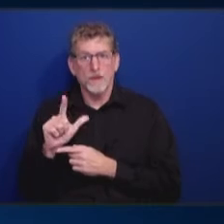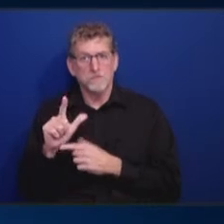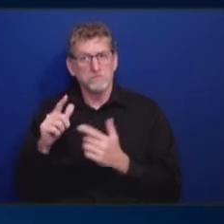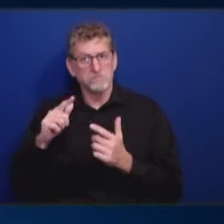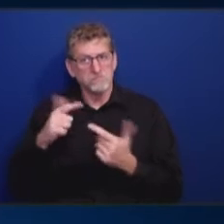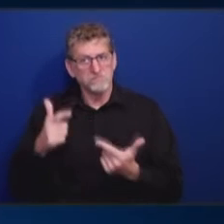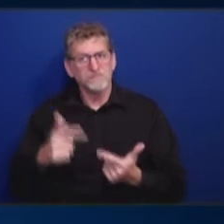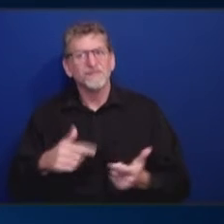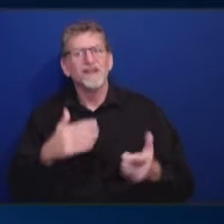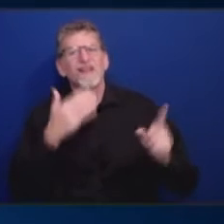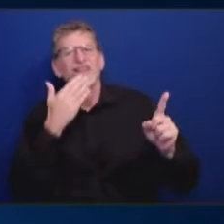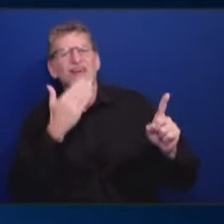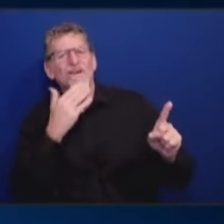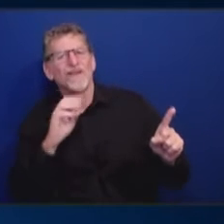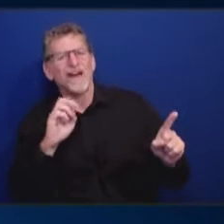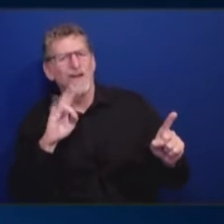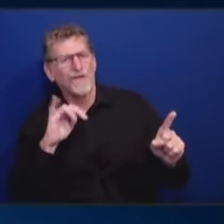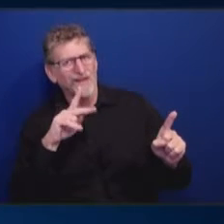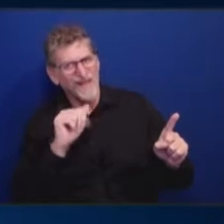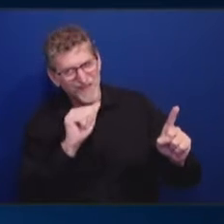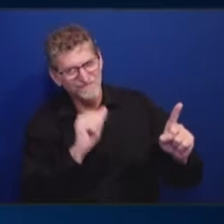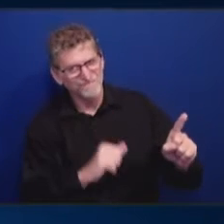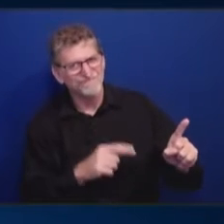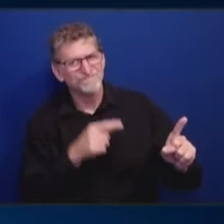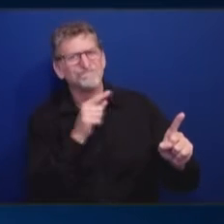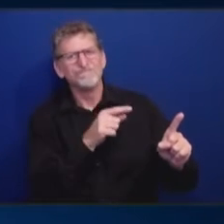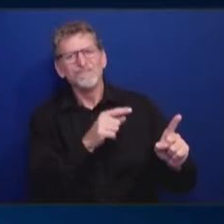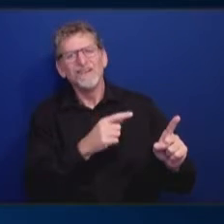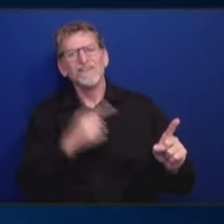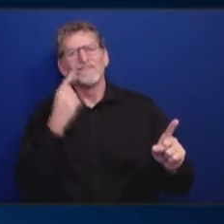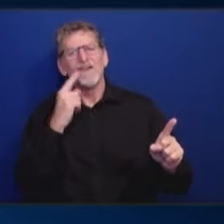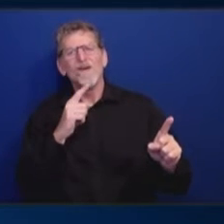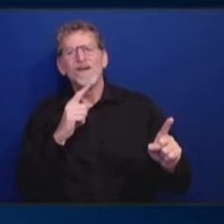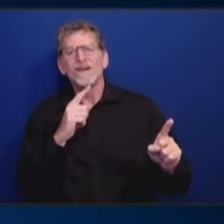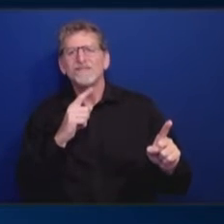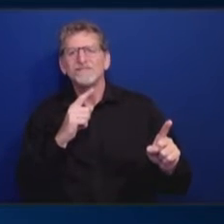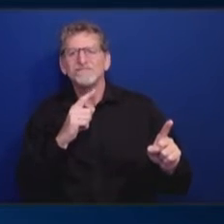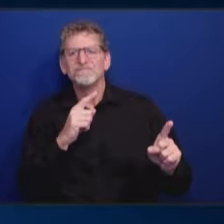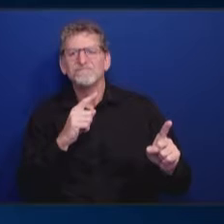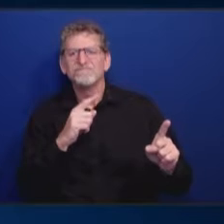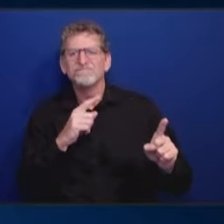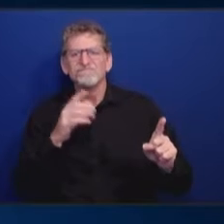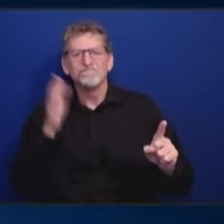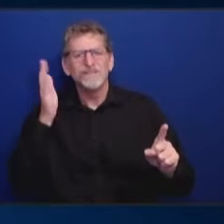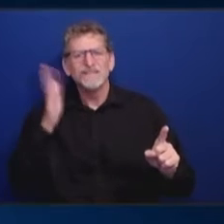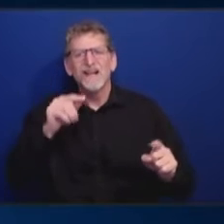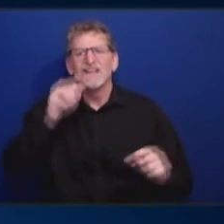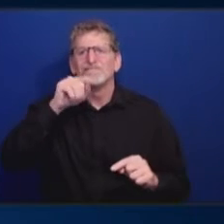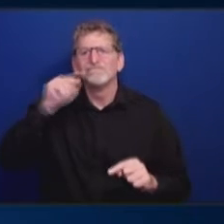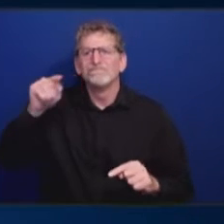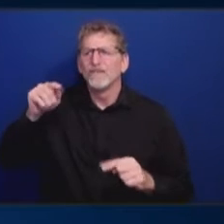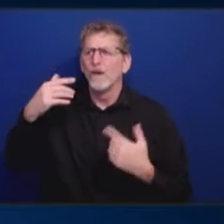Sonal Shah: Thank you for all the -- everybody that presented. It was such an incredible presentation, and I was so taken in, and writing down so many notes.